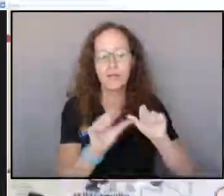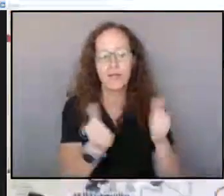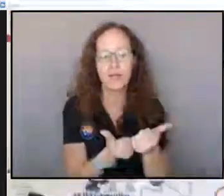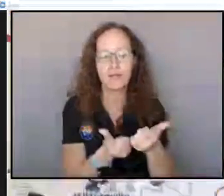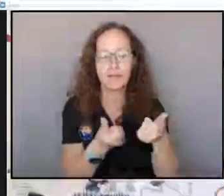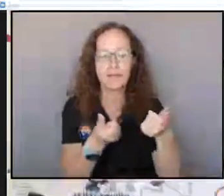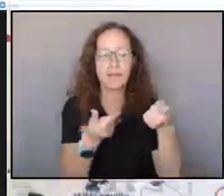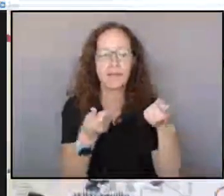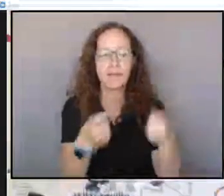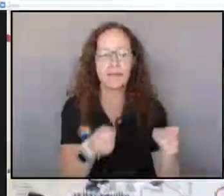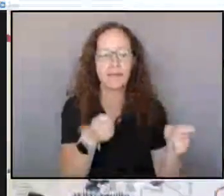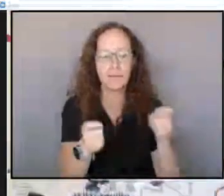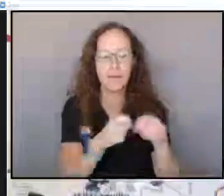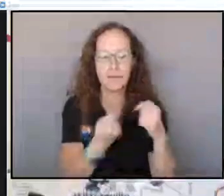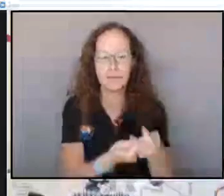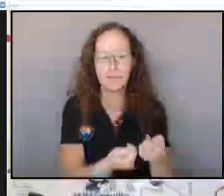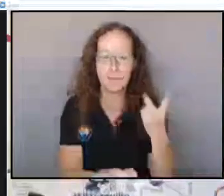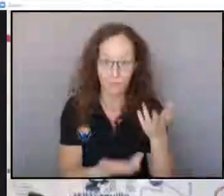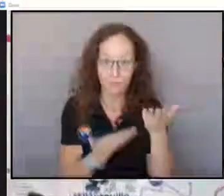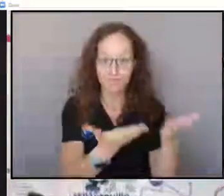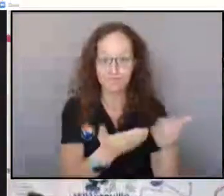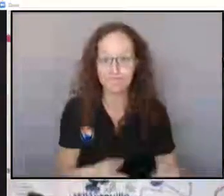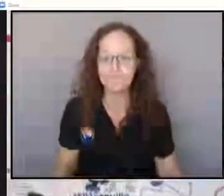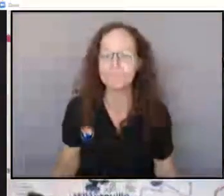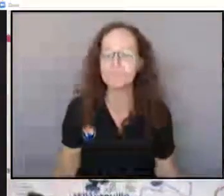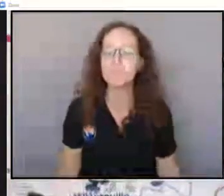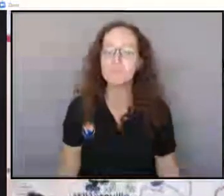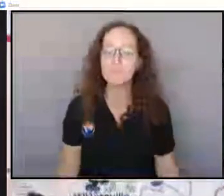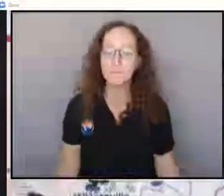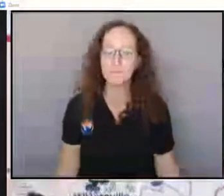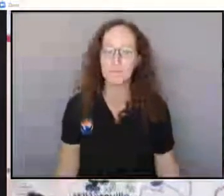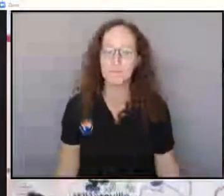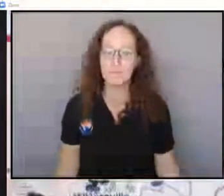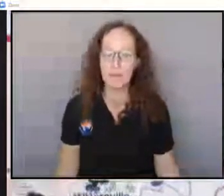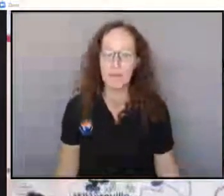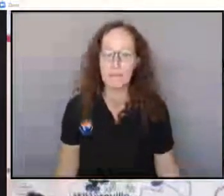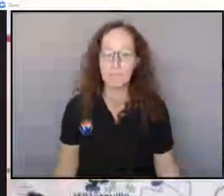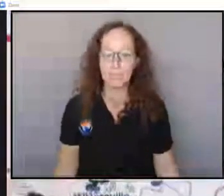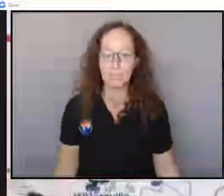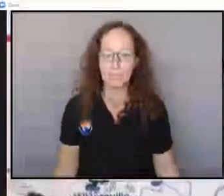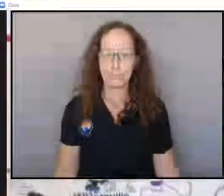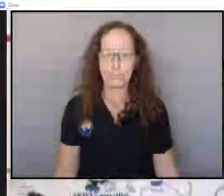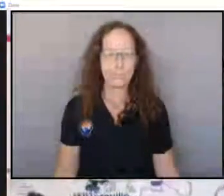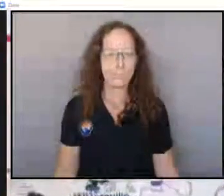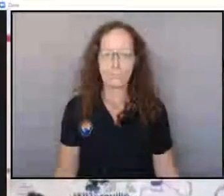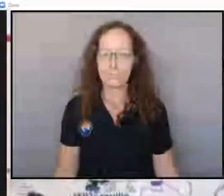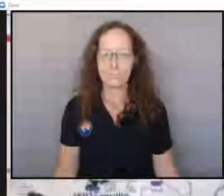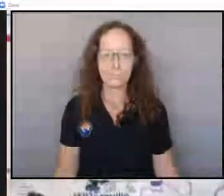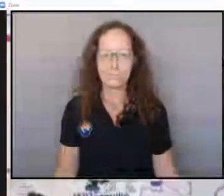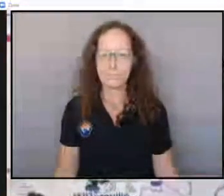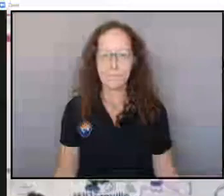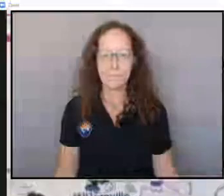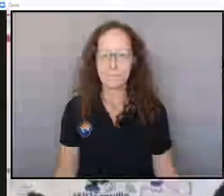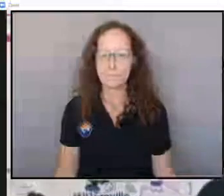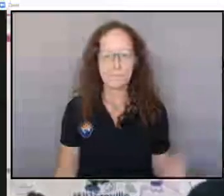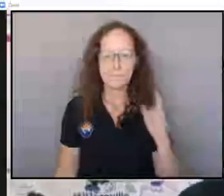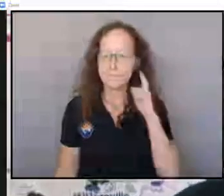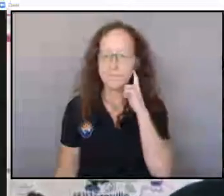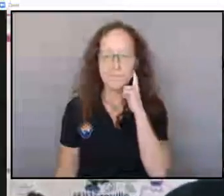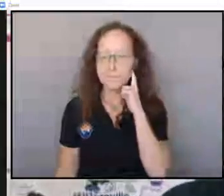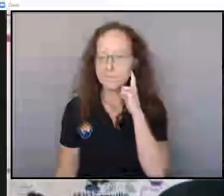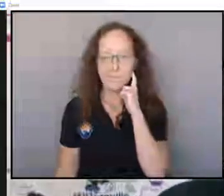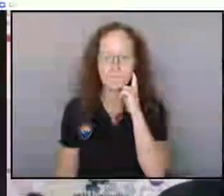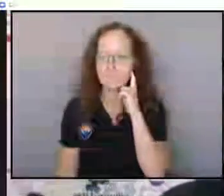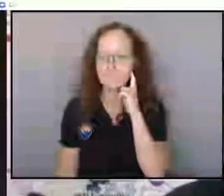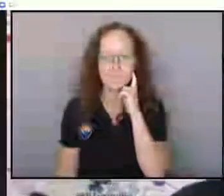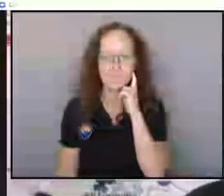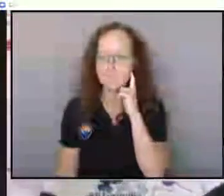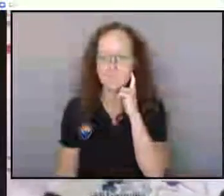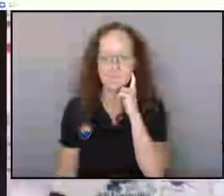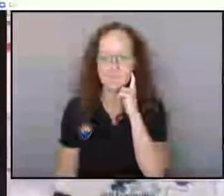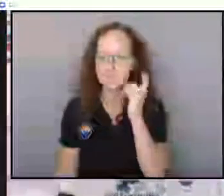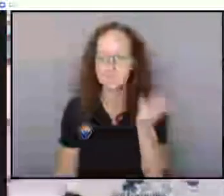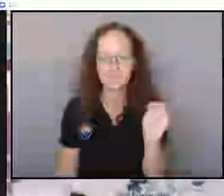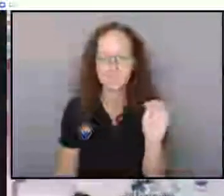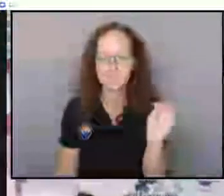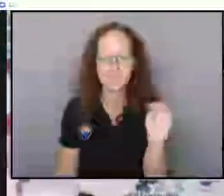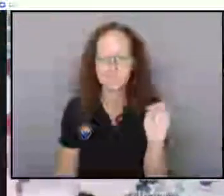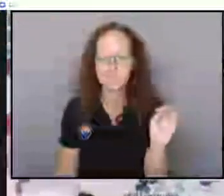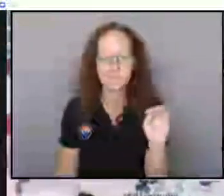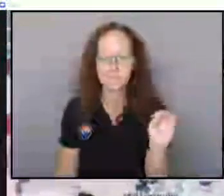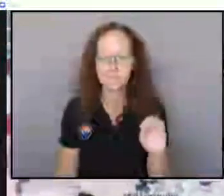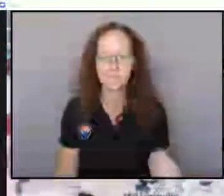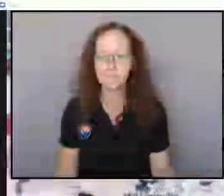(OFF MIC) THE RESOURCES COMING IN ALONG WITH THE